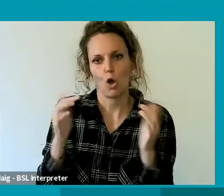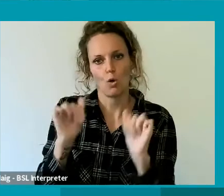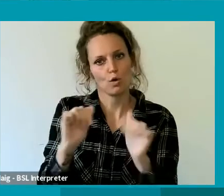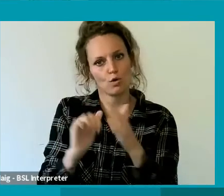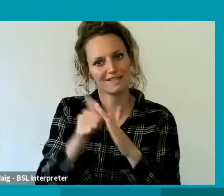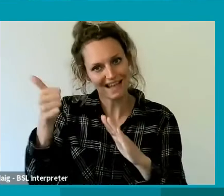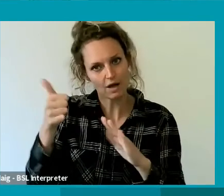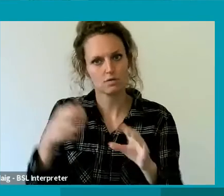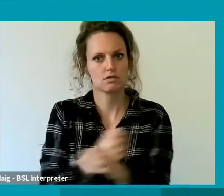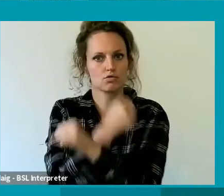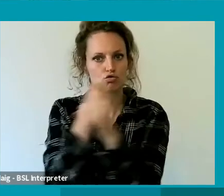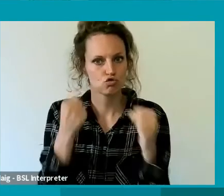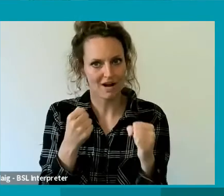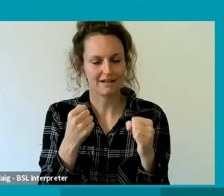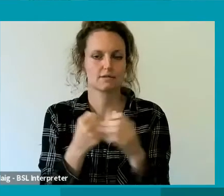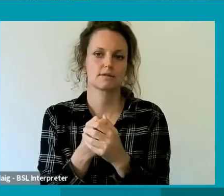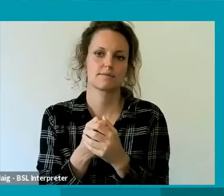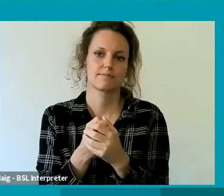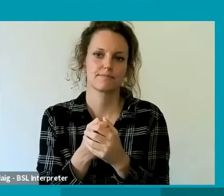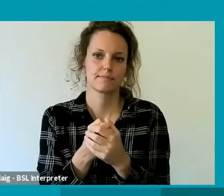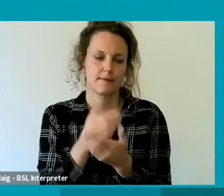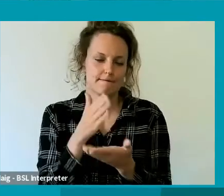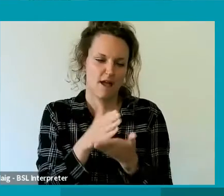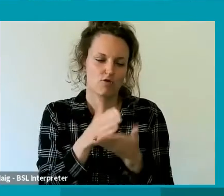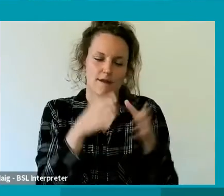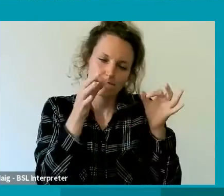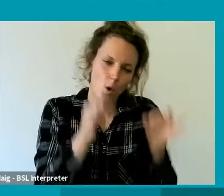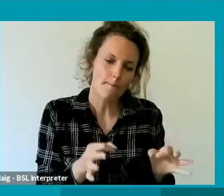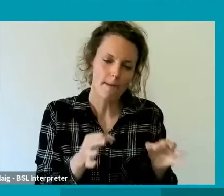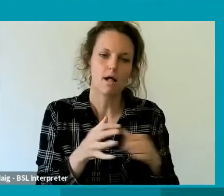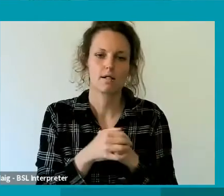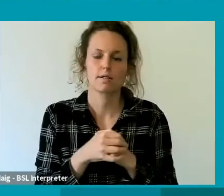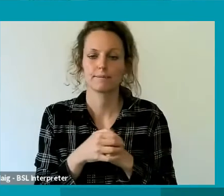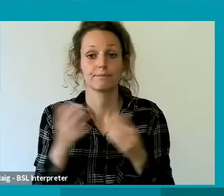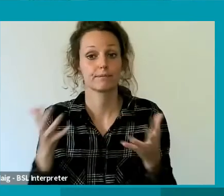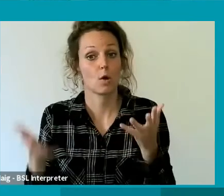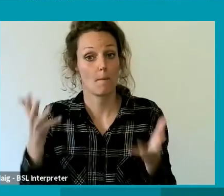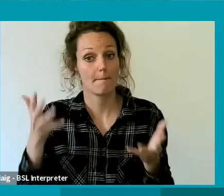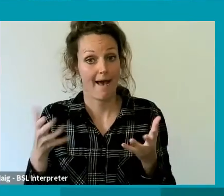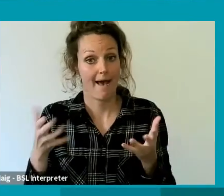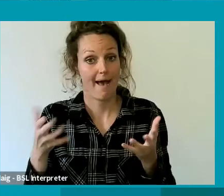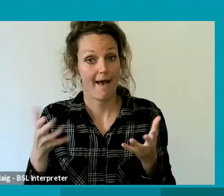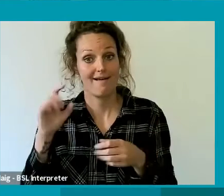It's much more conservative. and formalized UM document, but LinkedIn. It's online, it's highly visual.